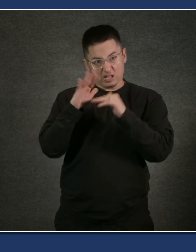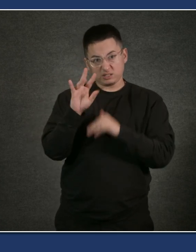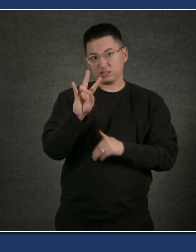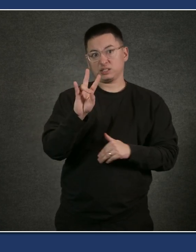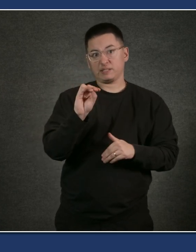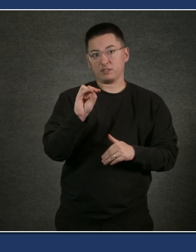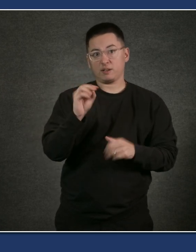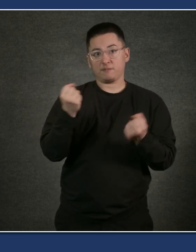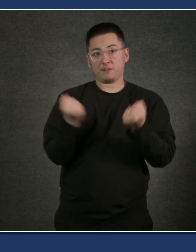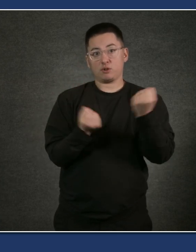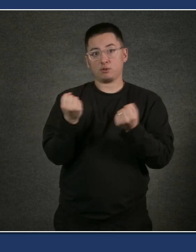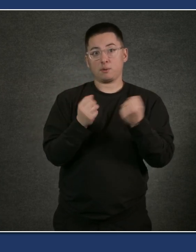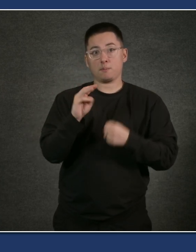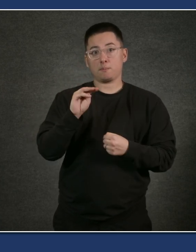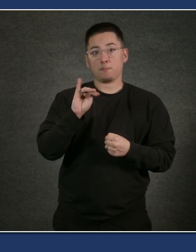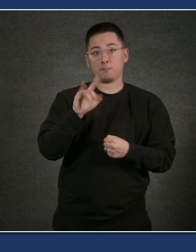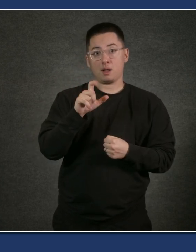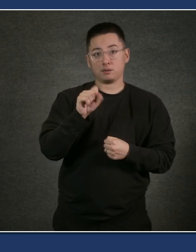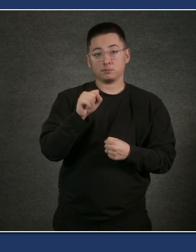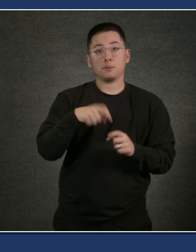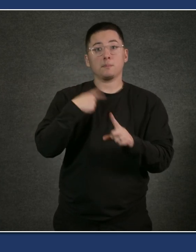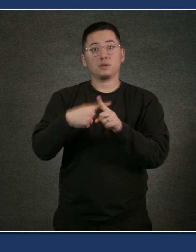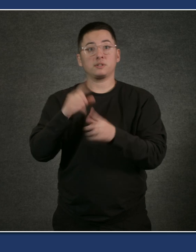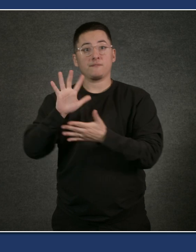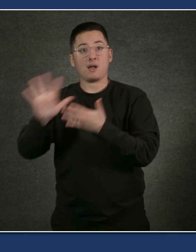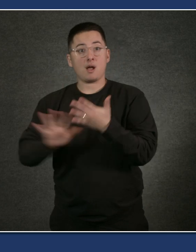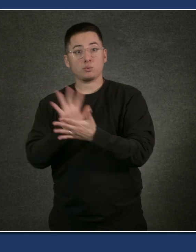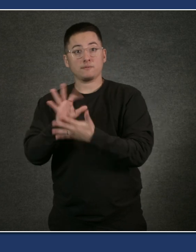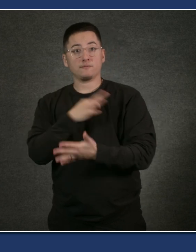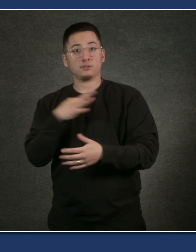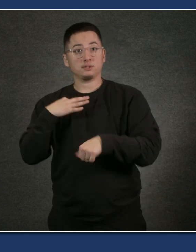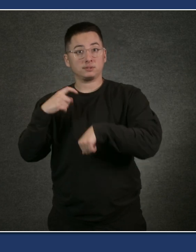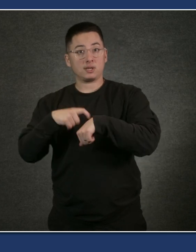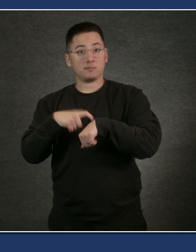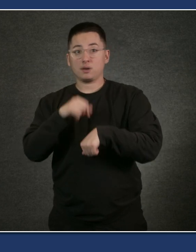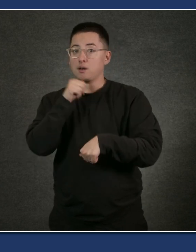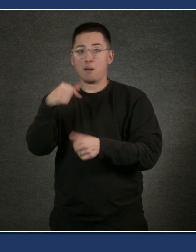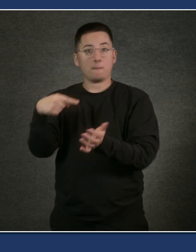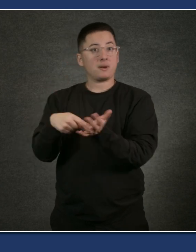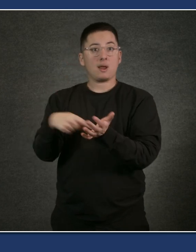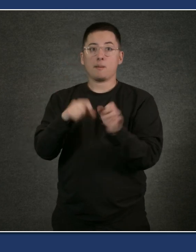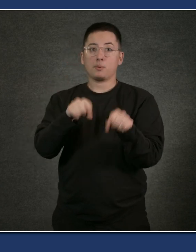are not billable for that trip. No matter if the passenger's appointment